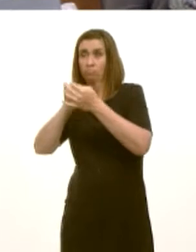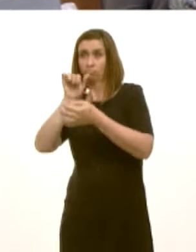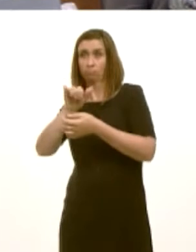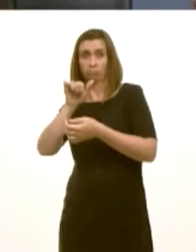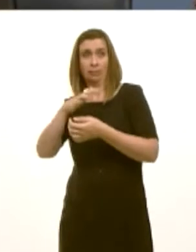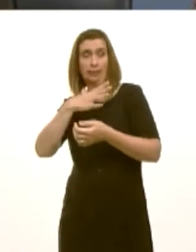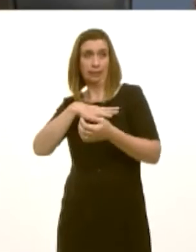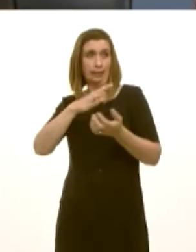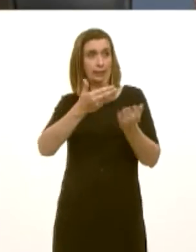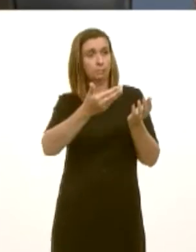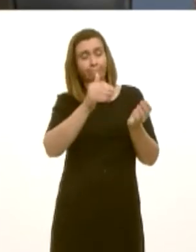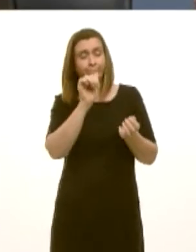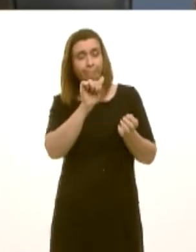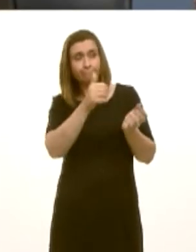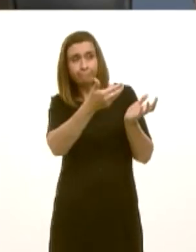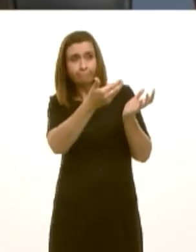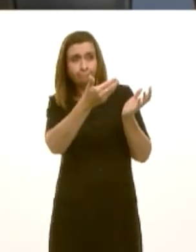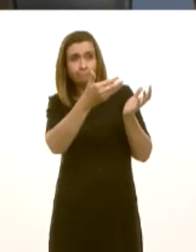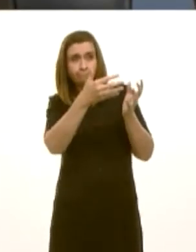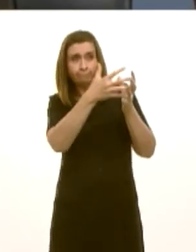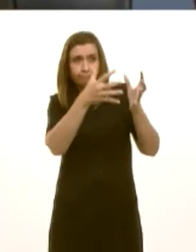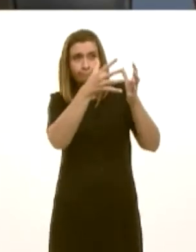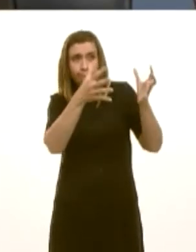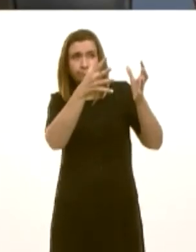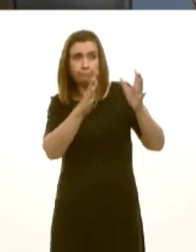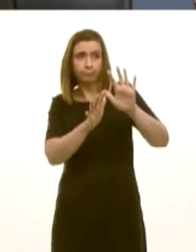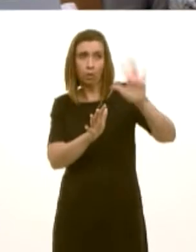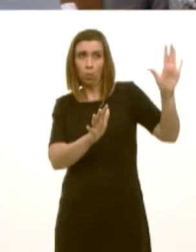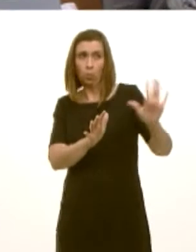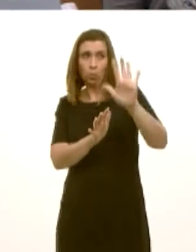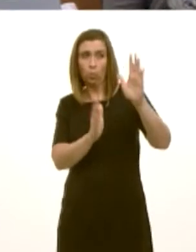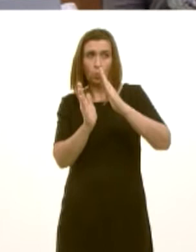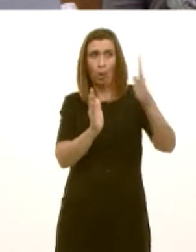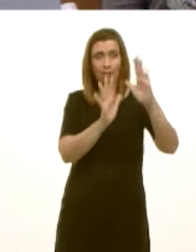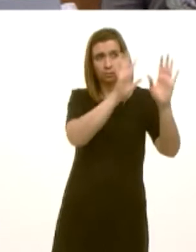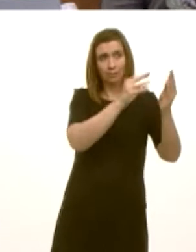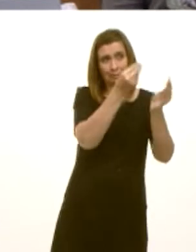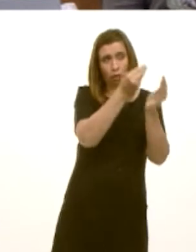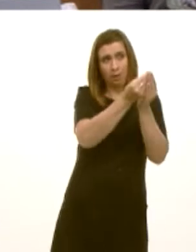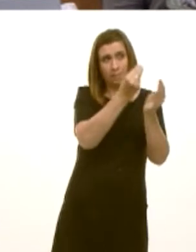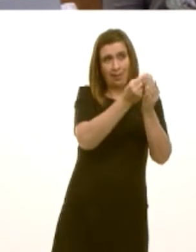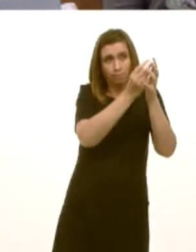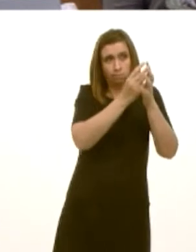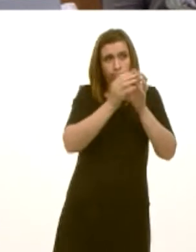as a whole. Itís extremely important, of course, that we can disseminate that economic growth westwards